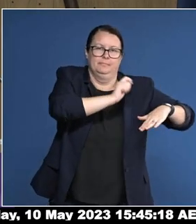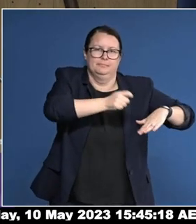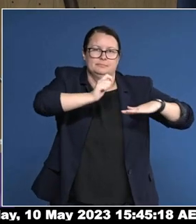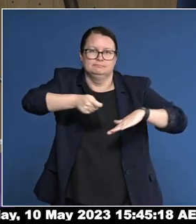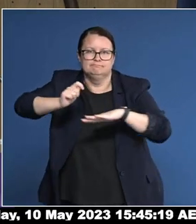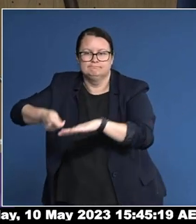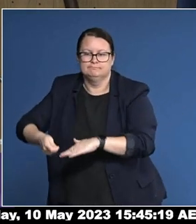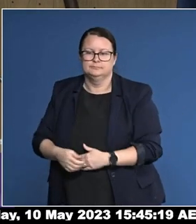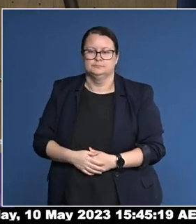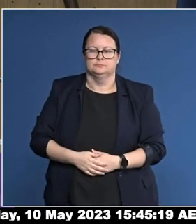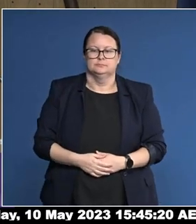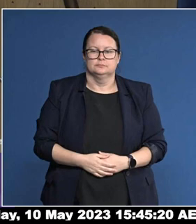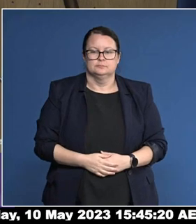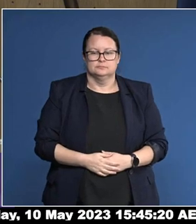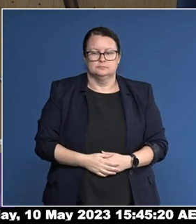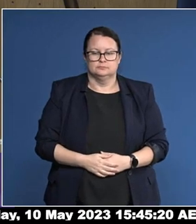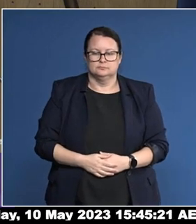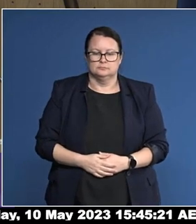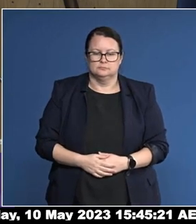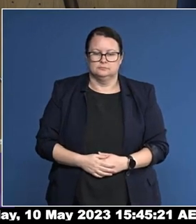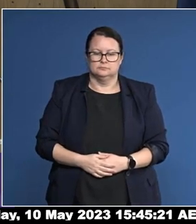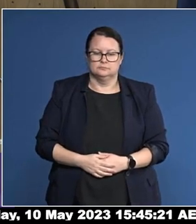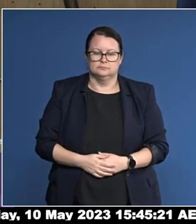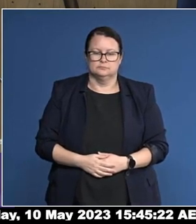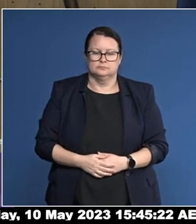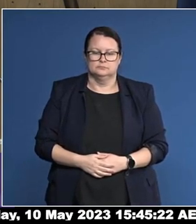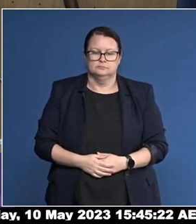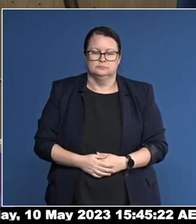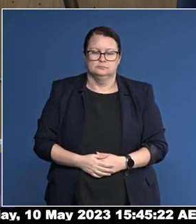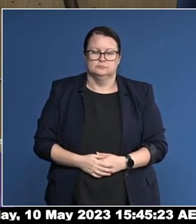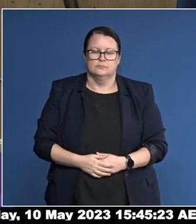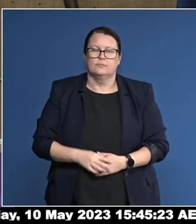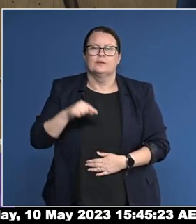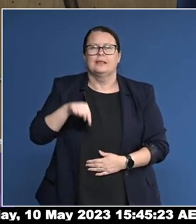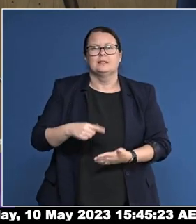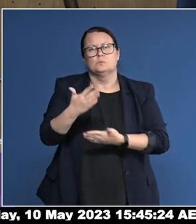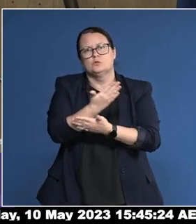While this hearing has been presented as a case study and witnesses have given evidence